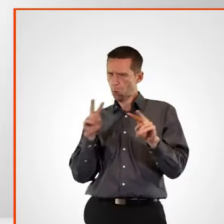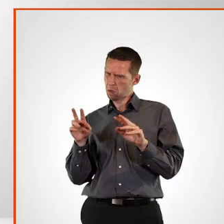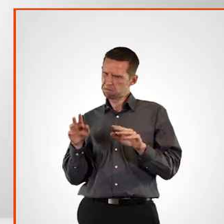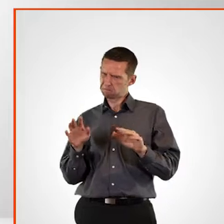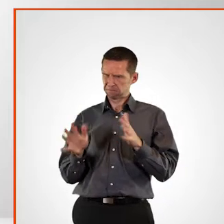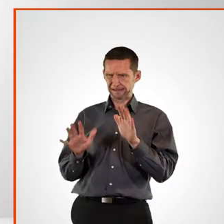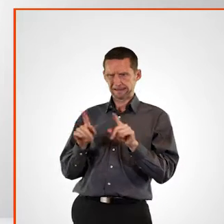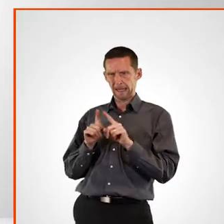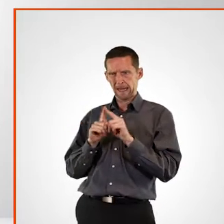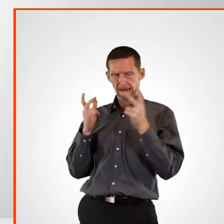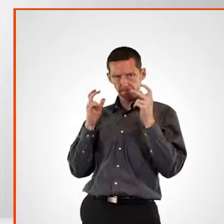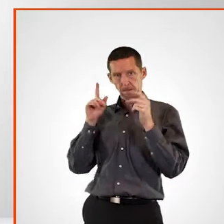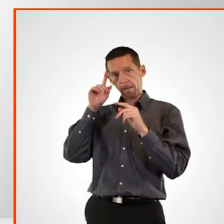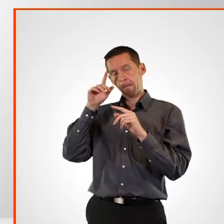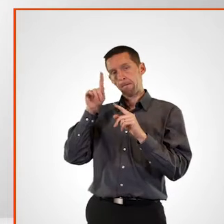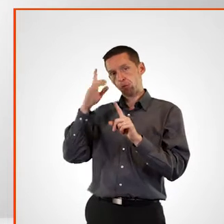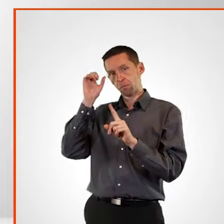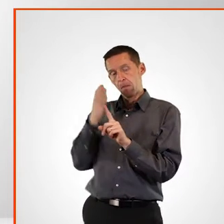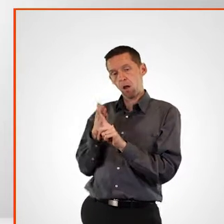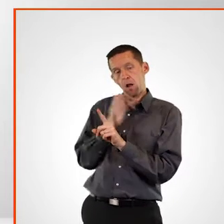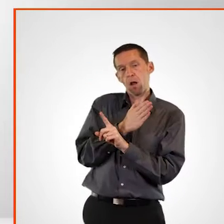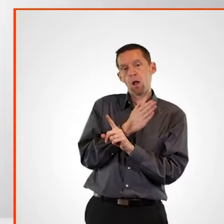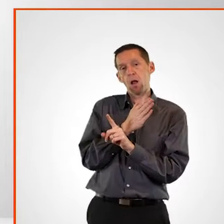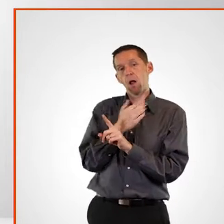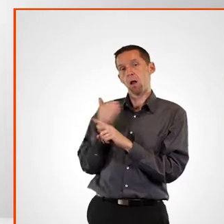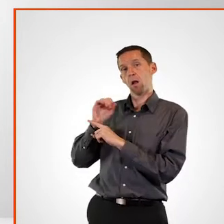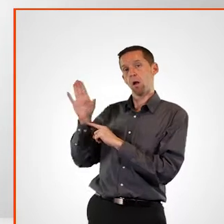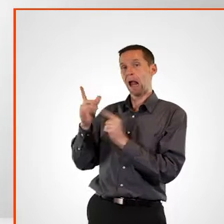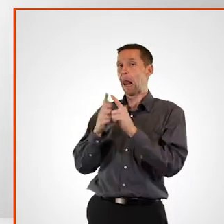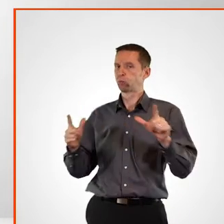But remember, on the other slide I showed you, their language was looking somewhat different.